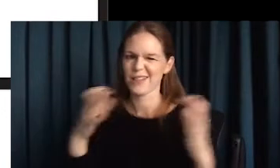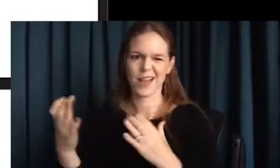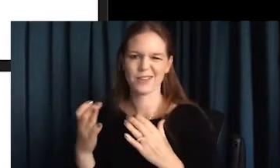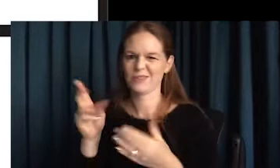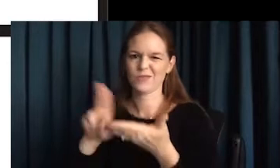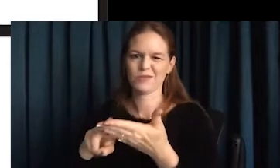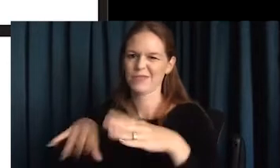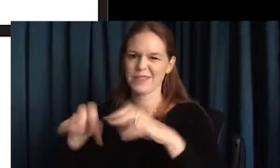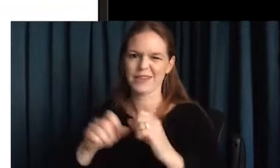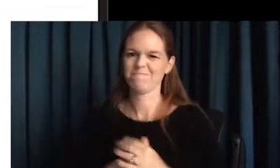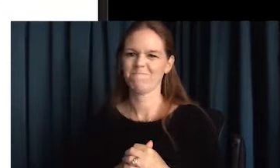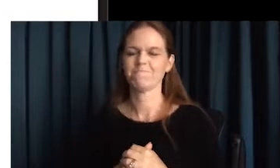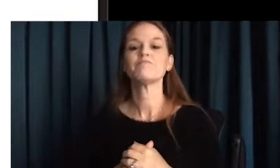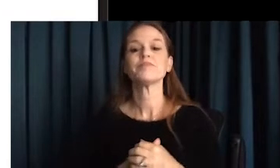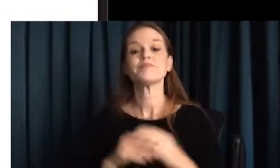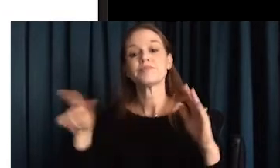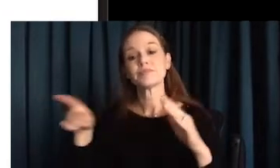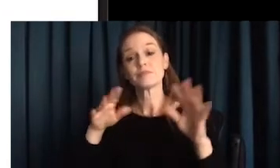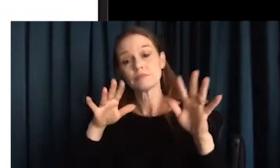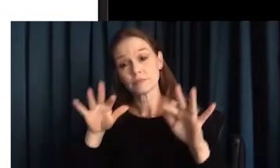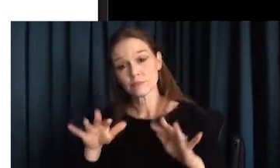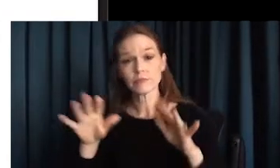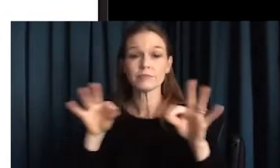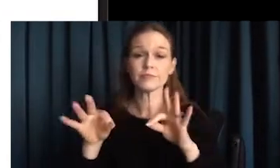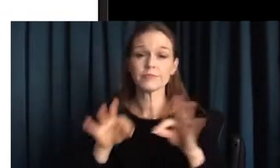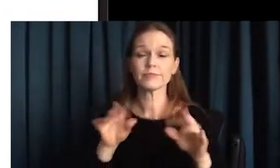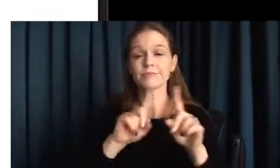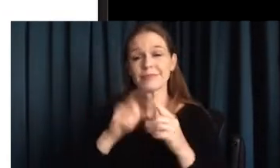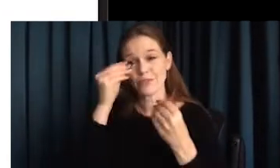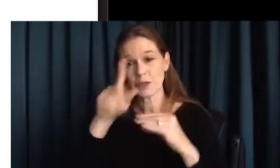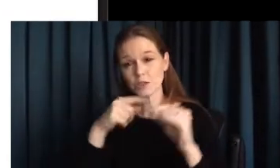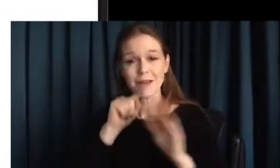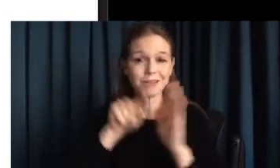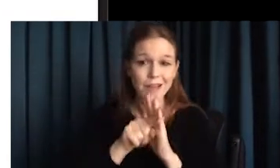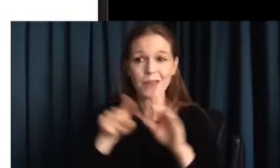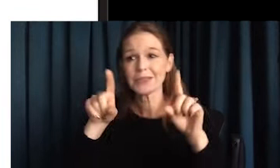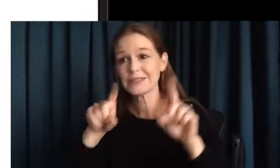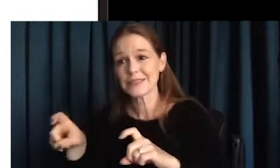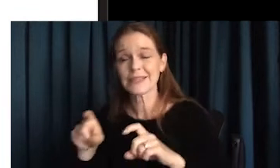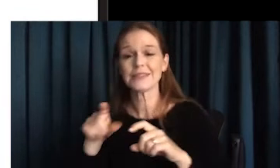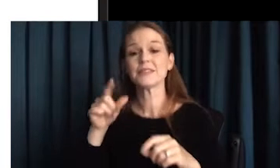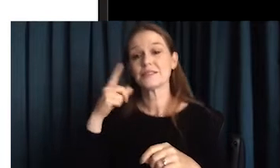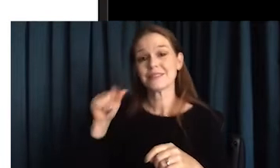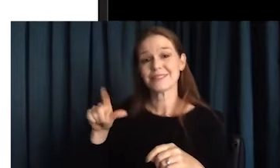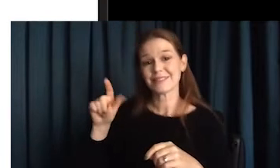He goes over information about assignments and exams. Since this is a lab course he goes into information